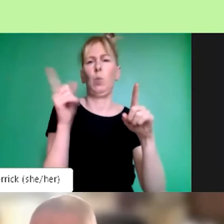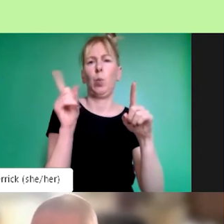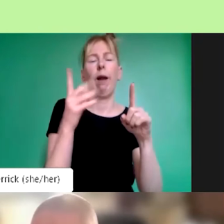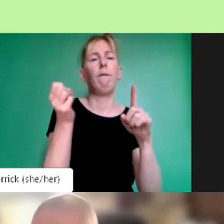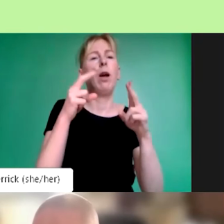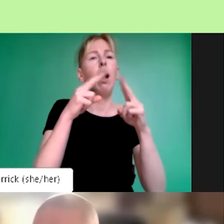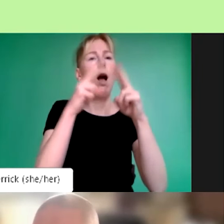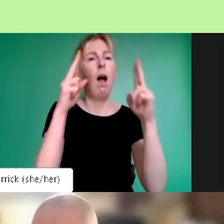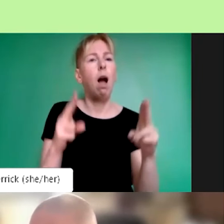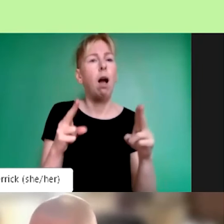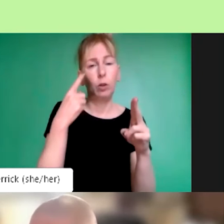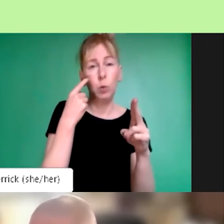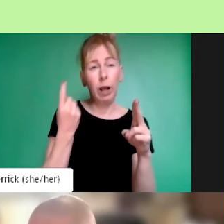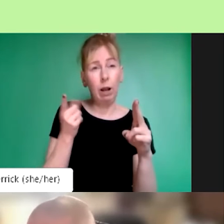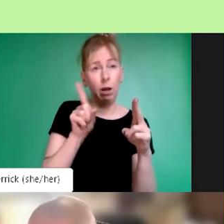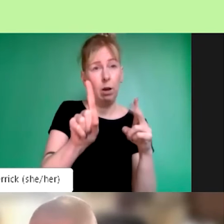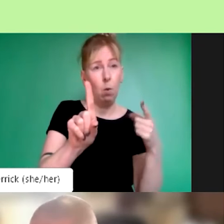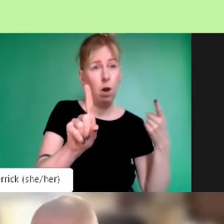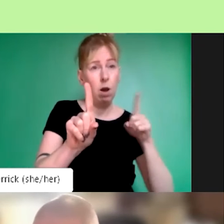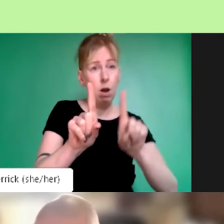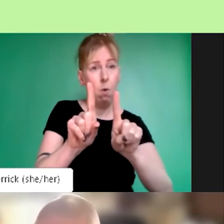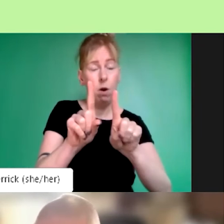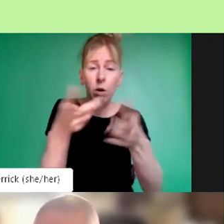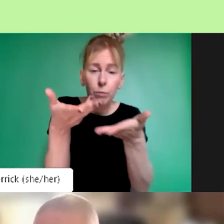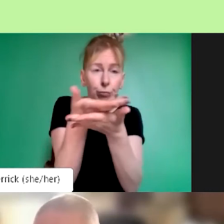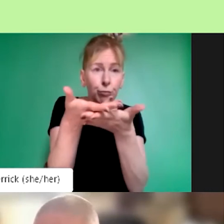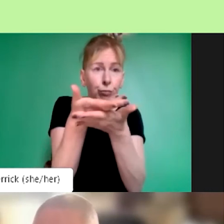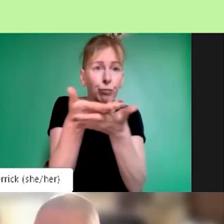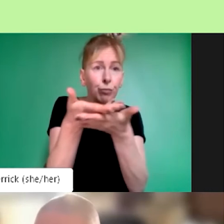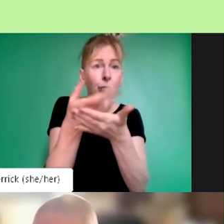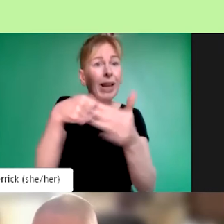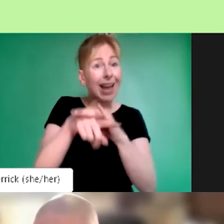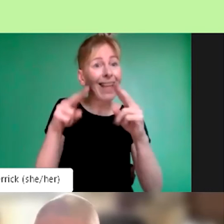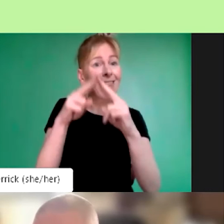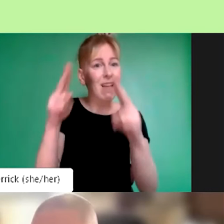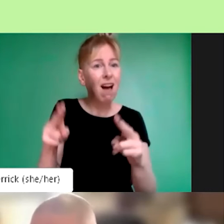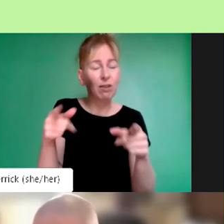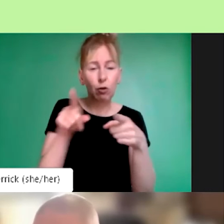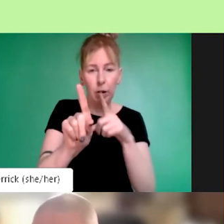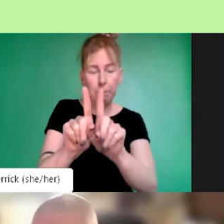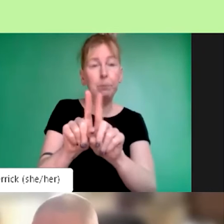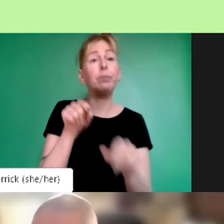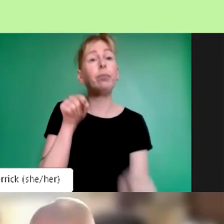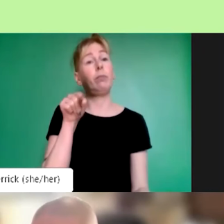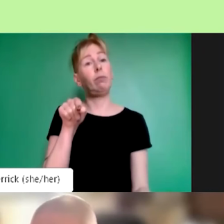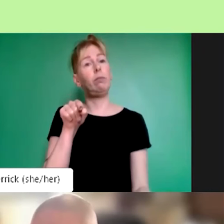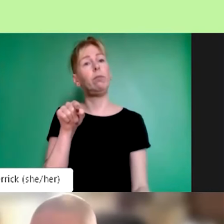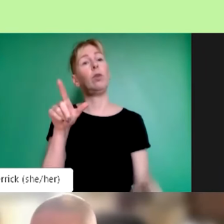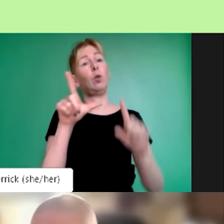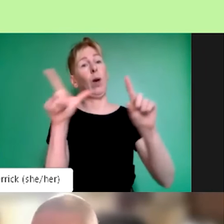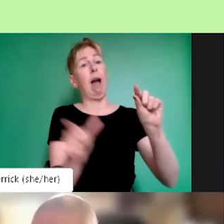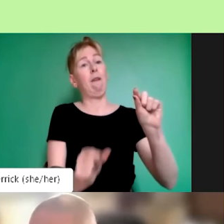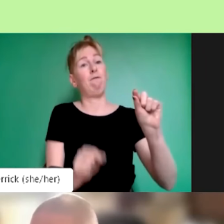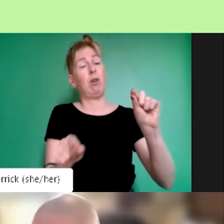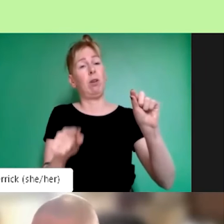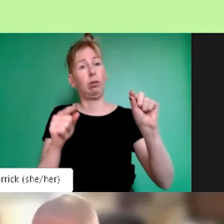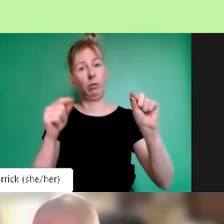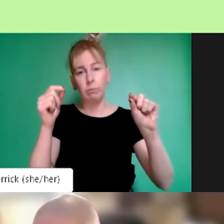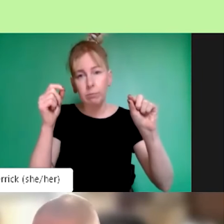with each other in within the kind of African cosmological world right? And so this what